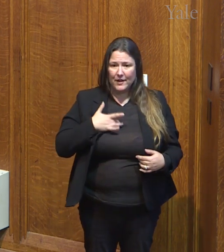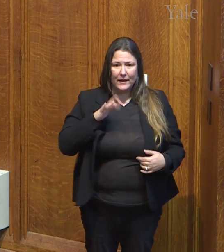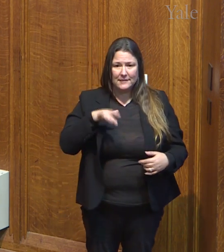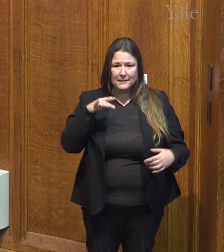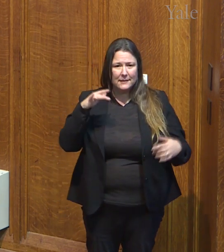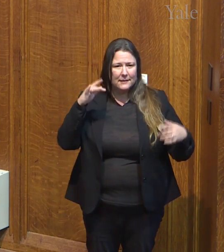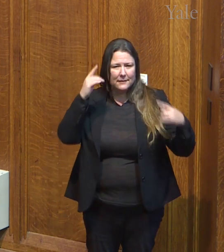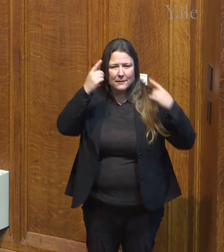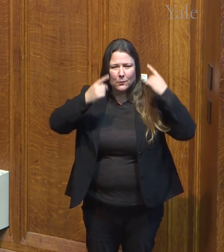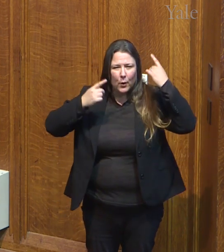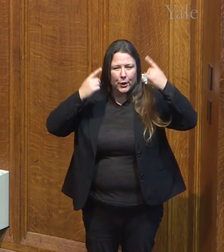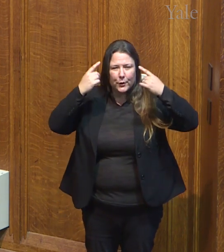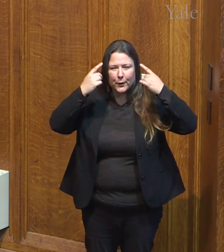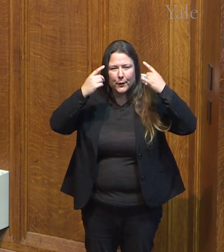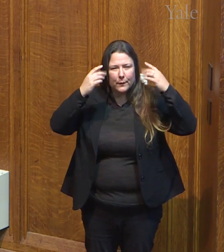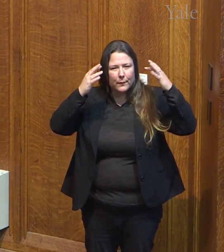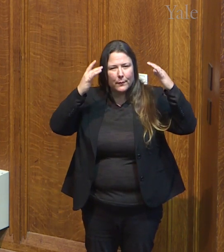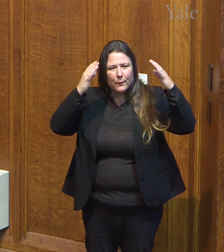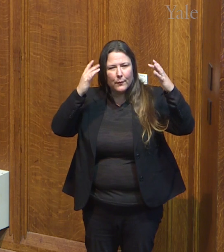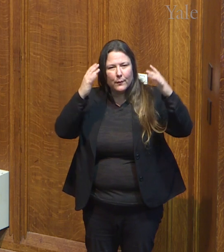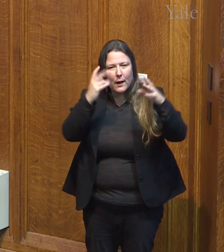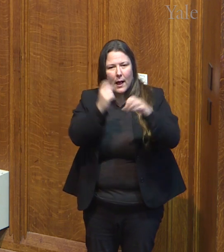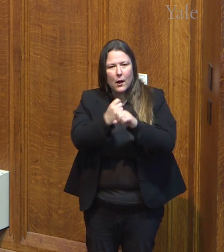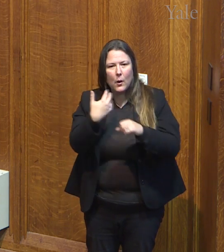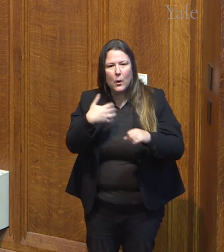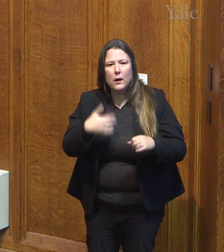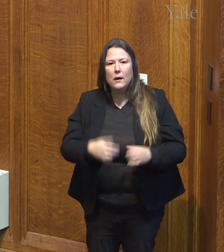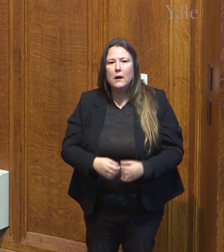I feel a close affinity to them.